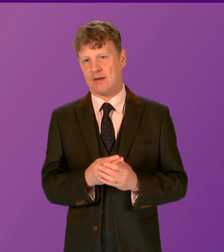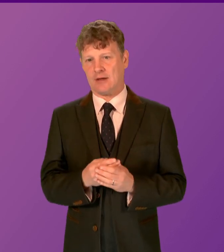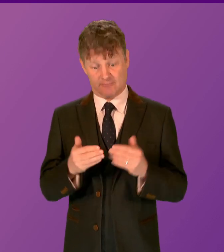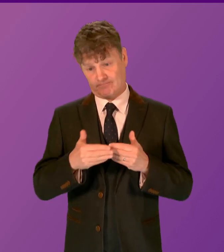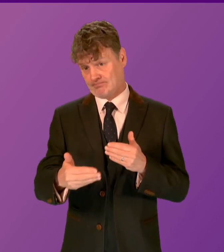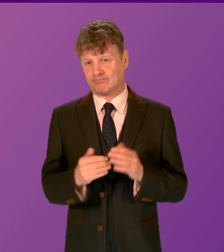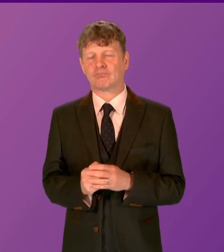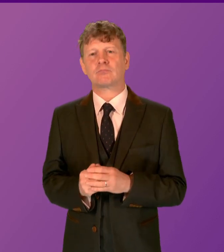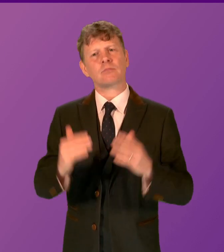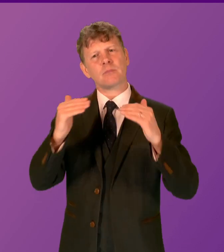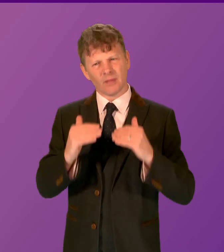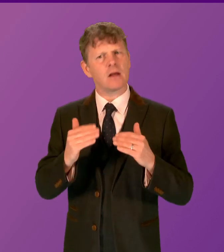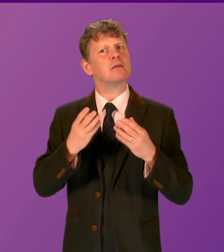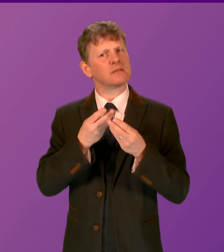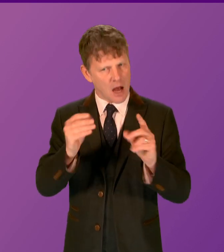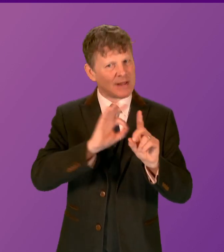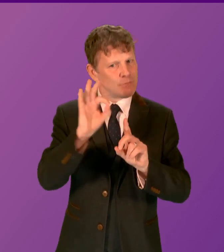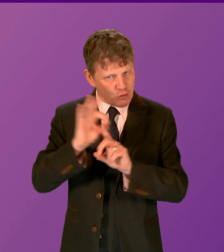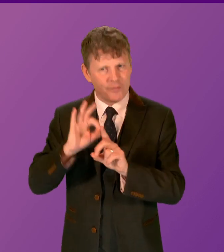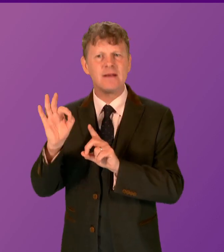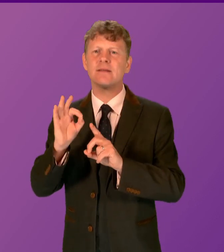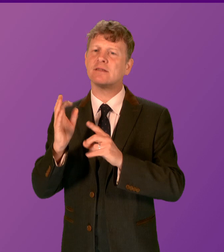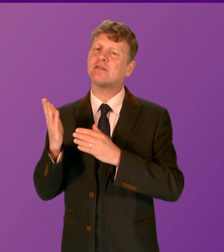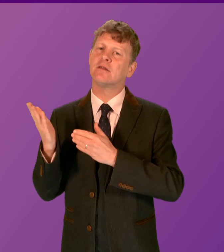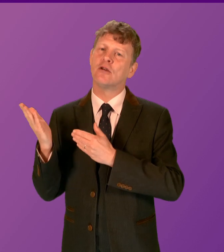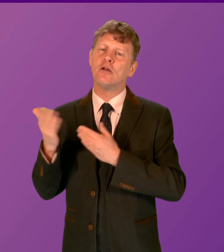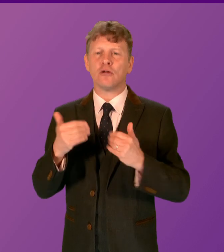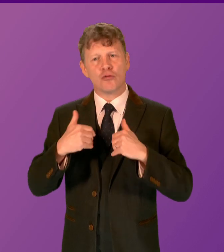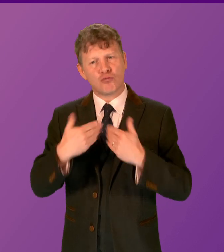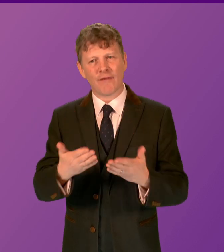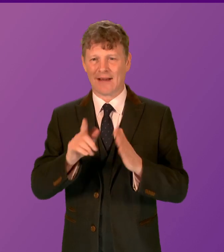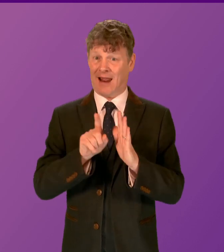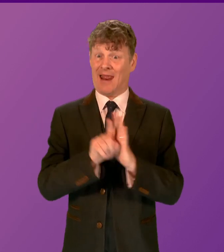There have been improvements in the provision of later-stage abortions in Scotland, with